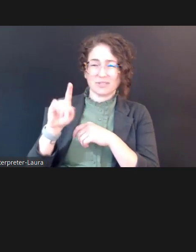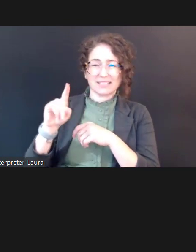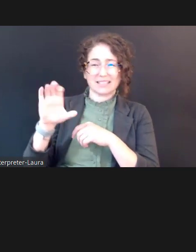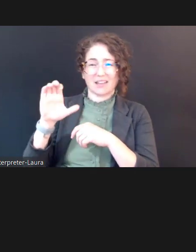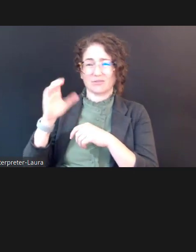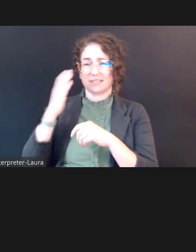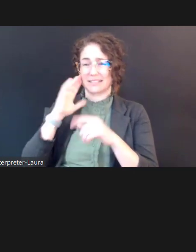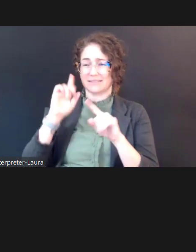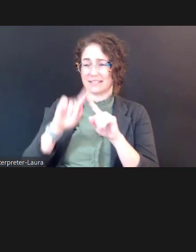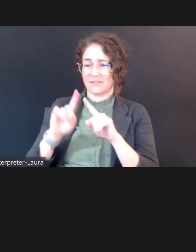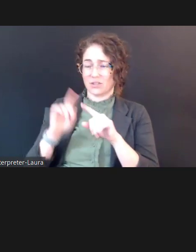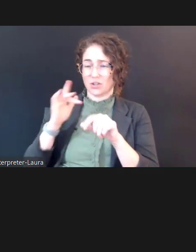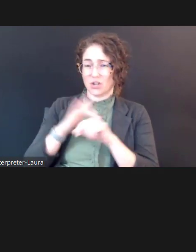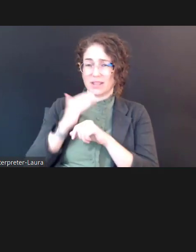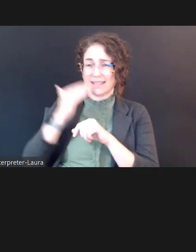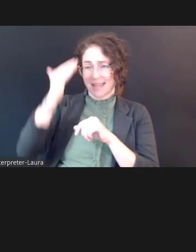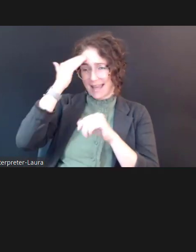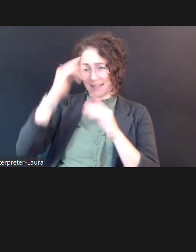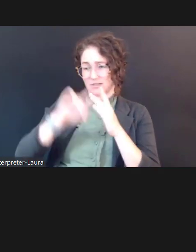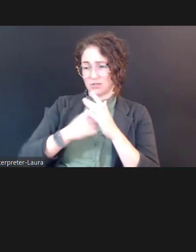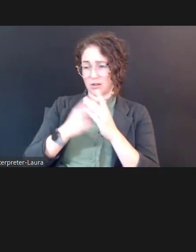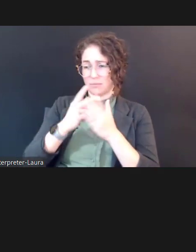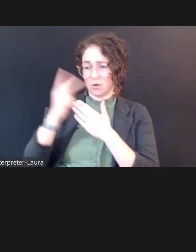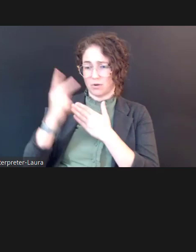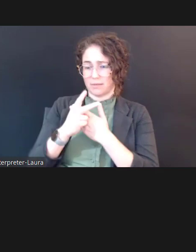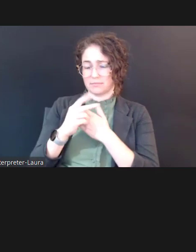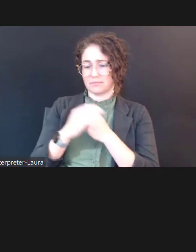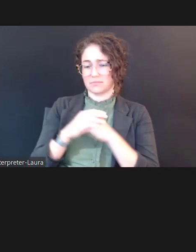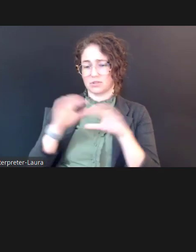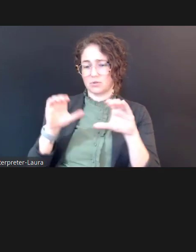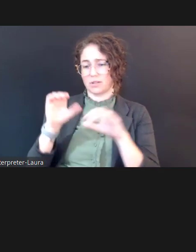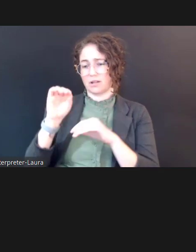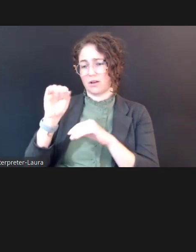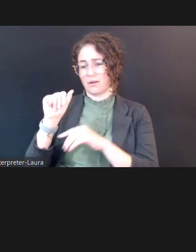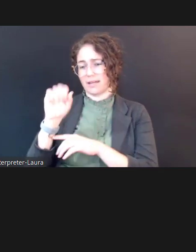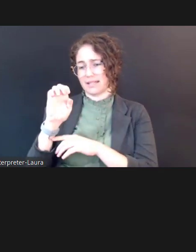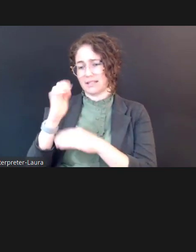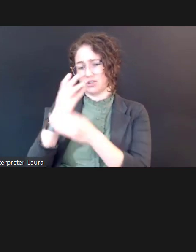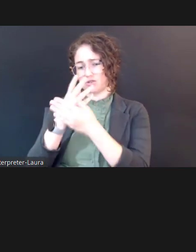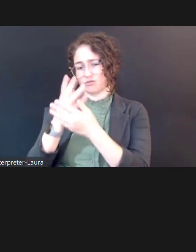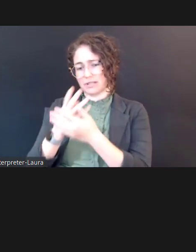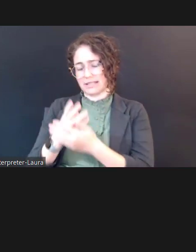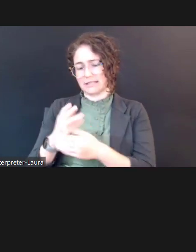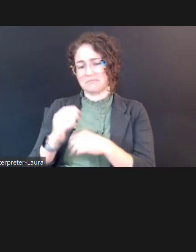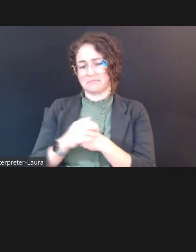early head start programs doing OAE screening and you will hear what